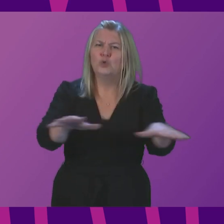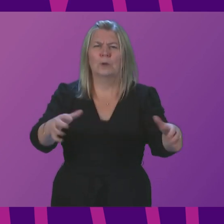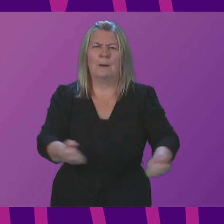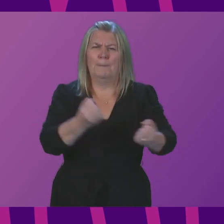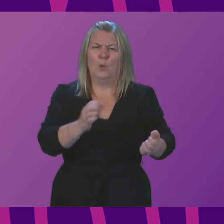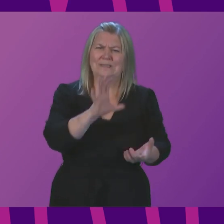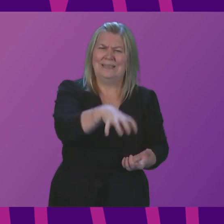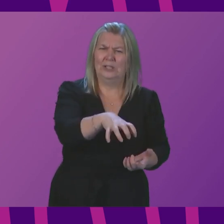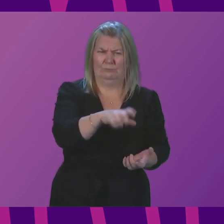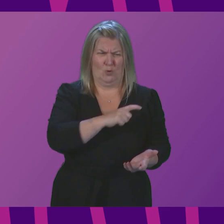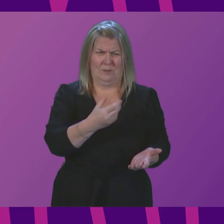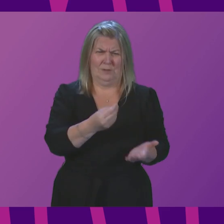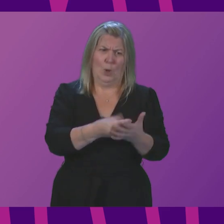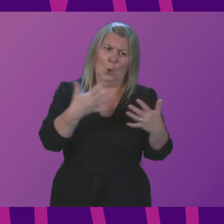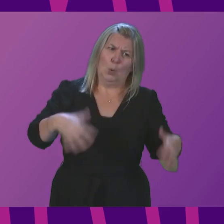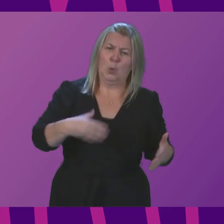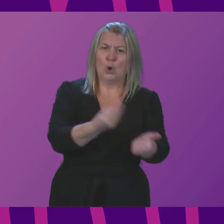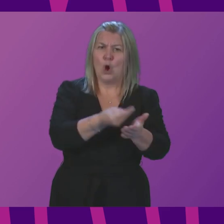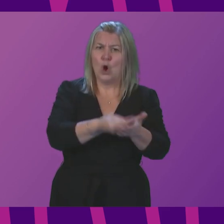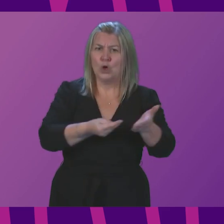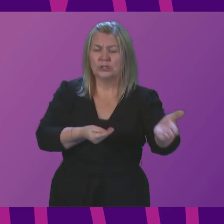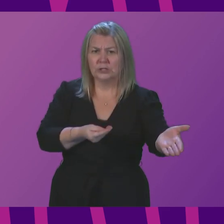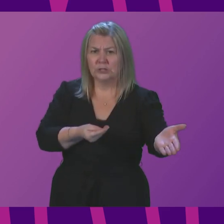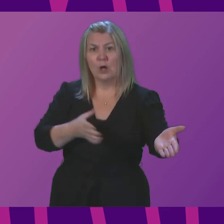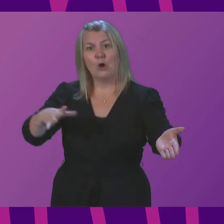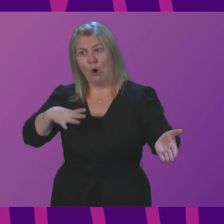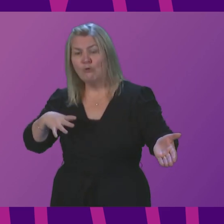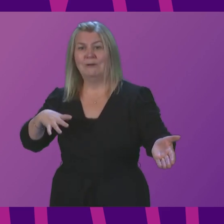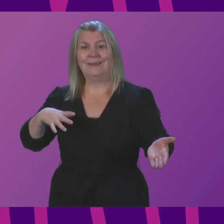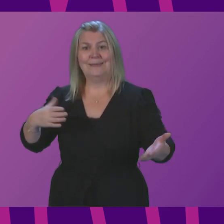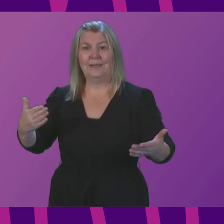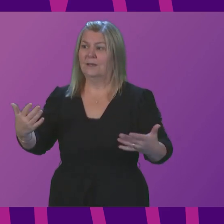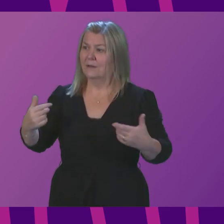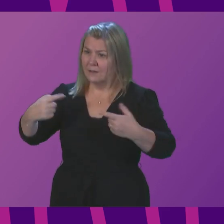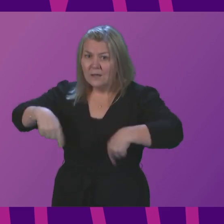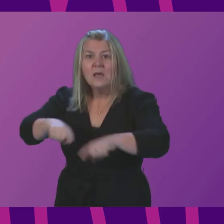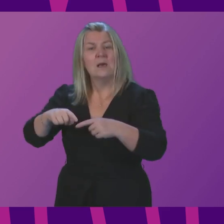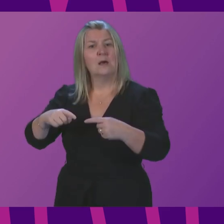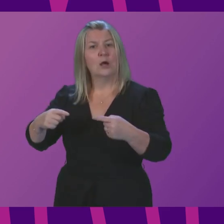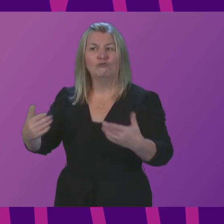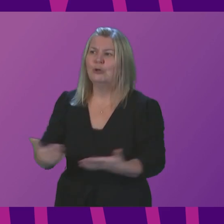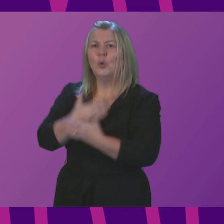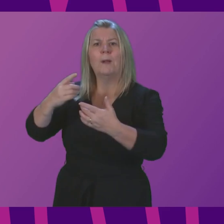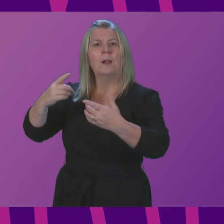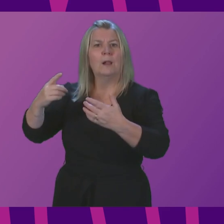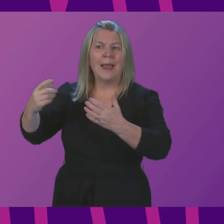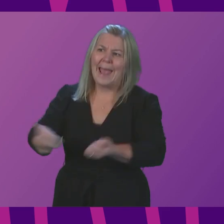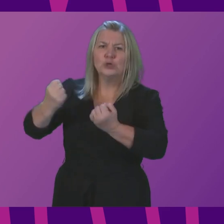costs associated with it, when Scotland is already a renewables powerhouse?